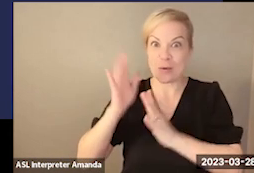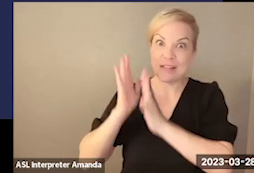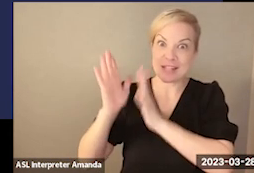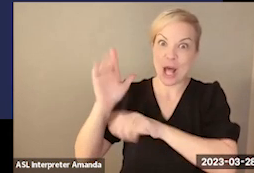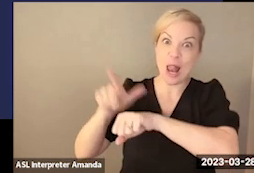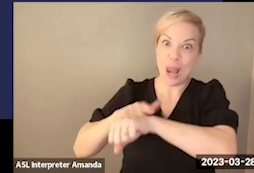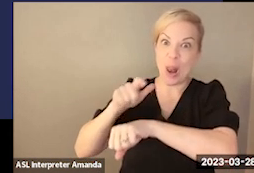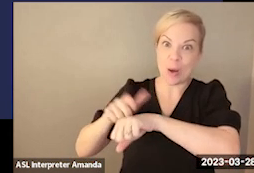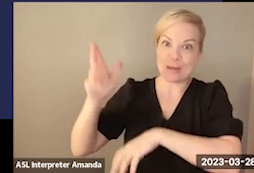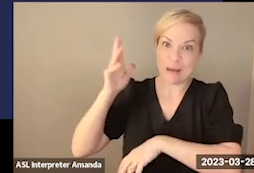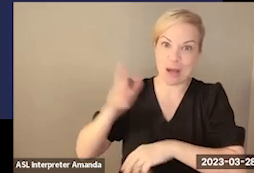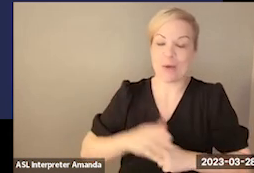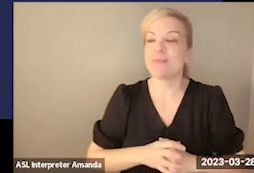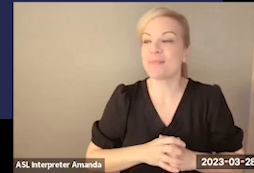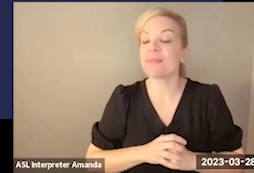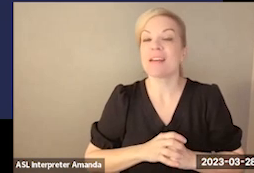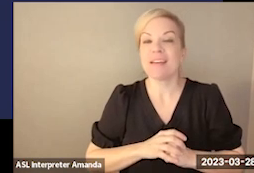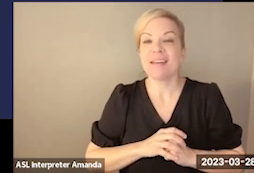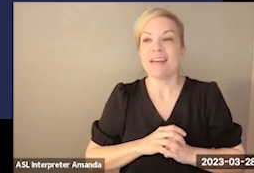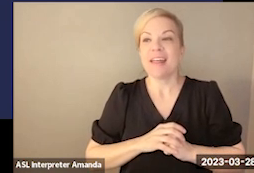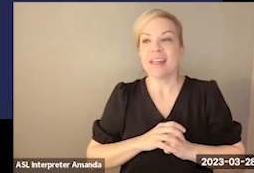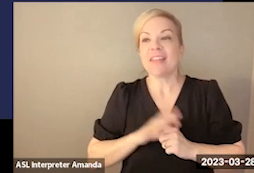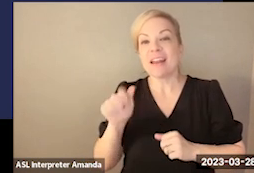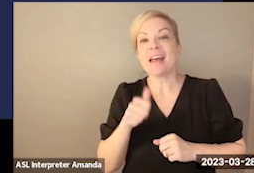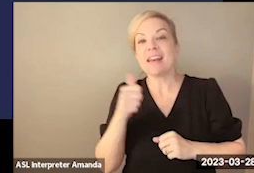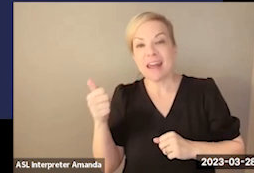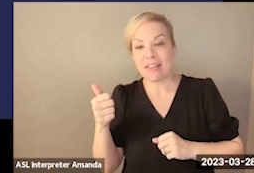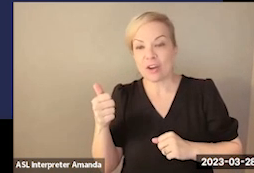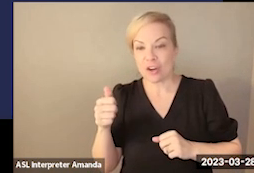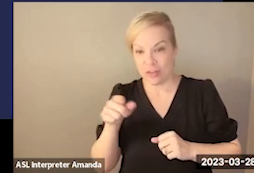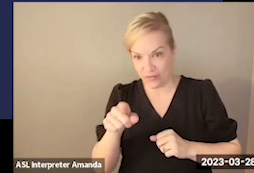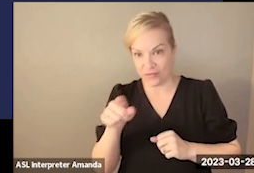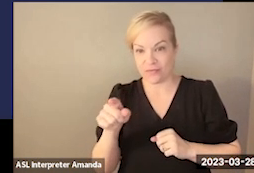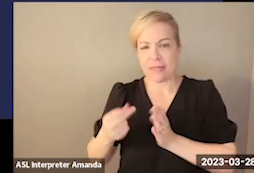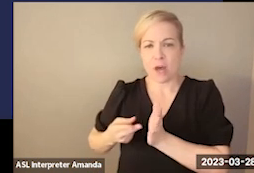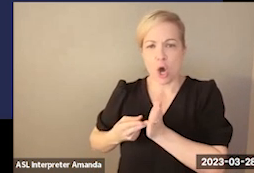Debbie Stine, Science & Technology Policy Academy: And then there was an honest broker Onsburger, a policy alternative.